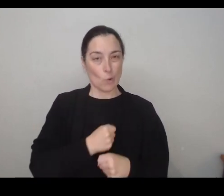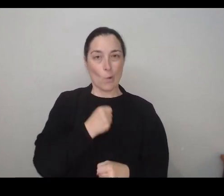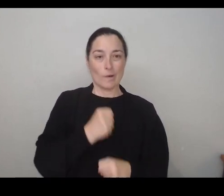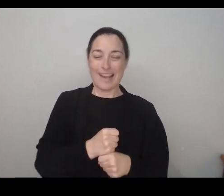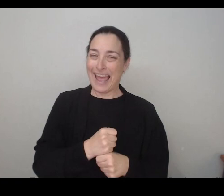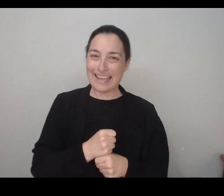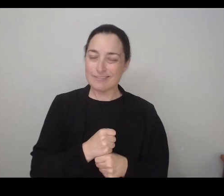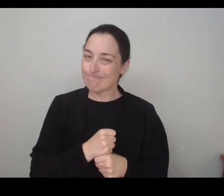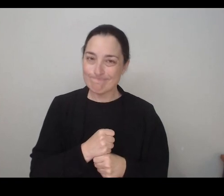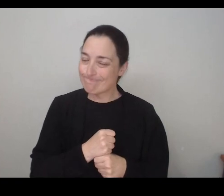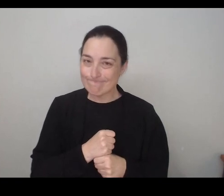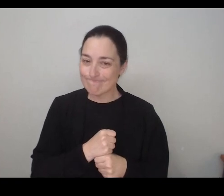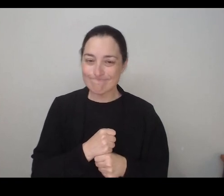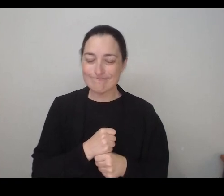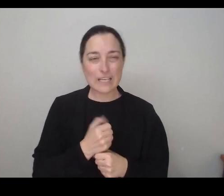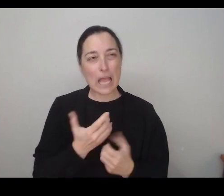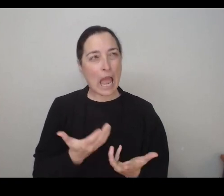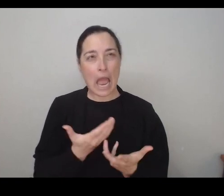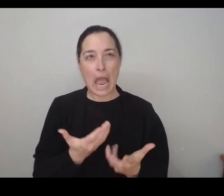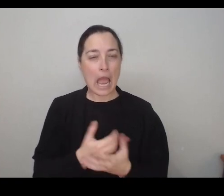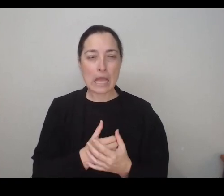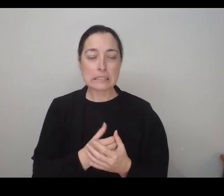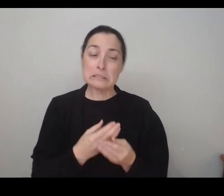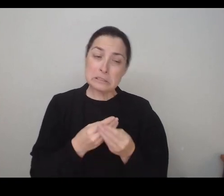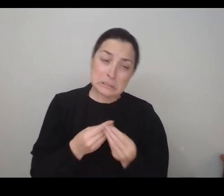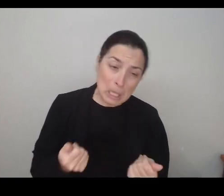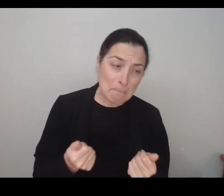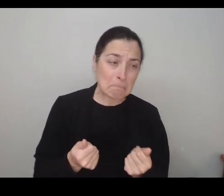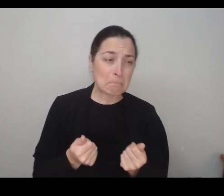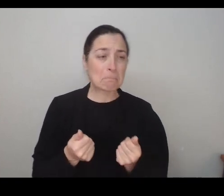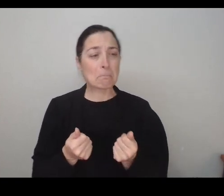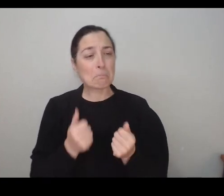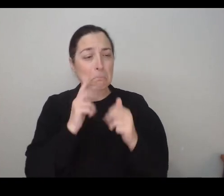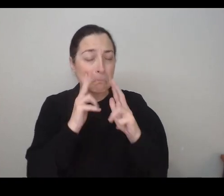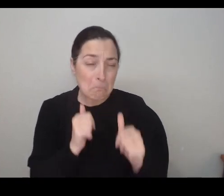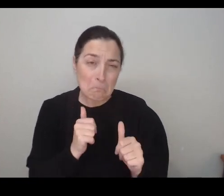and also some primitives like Giotto, for example, which is very frequent in his mind.